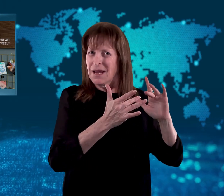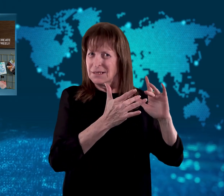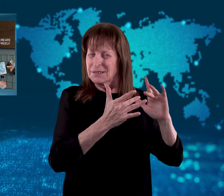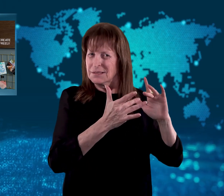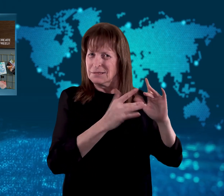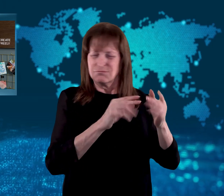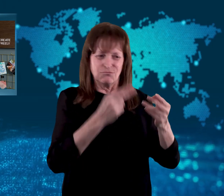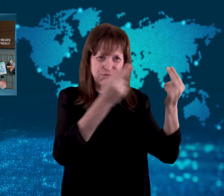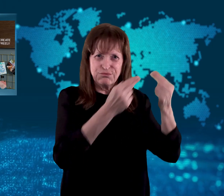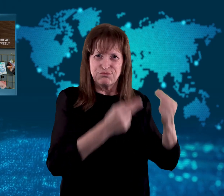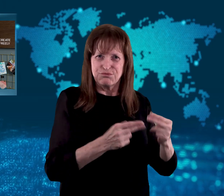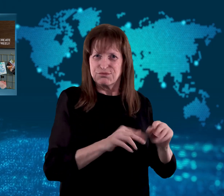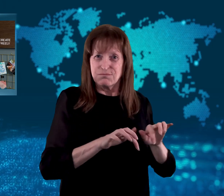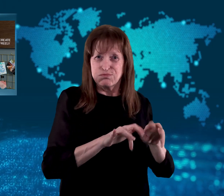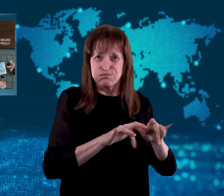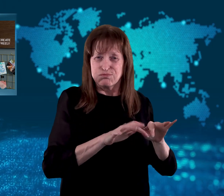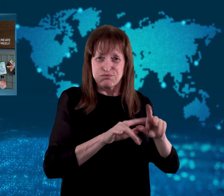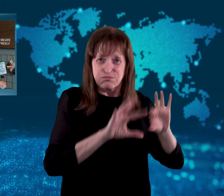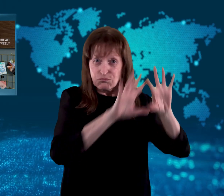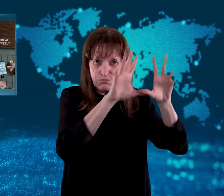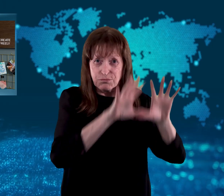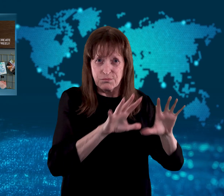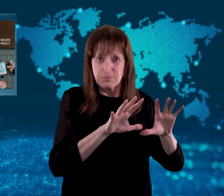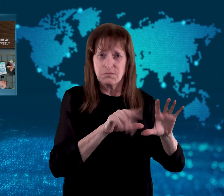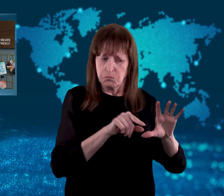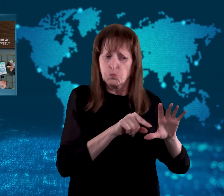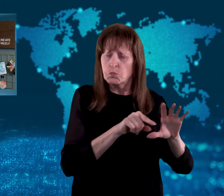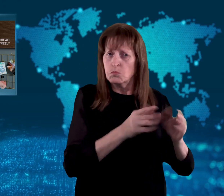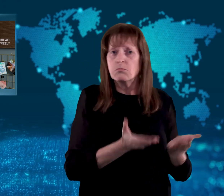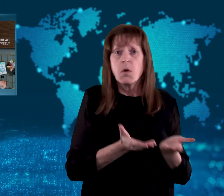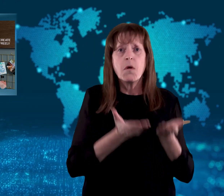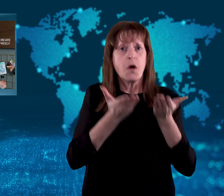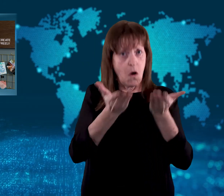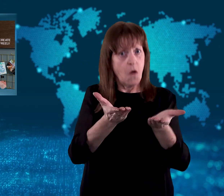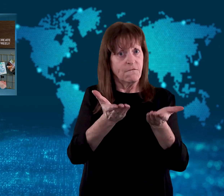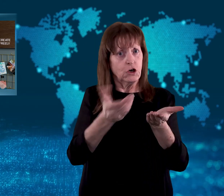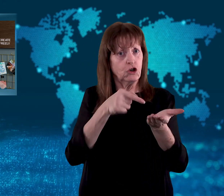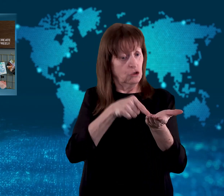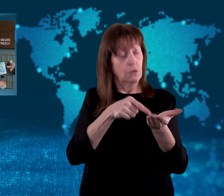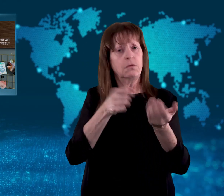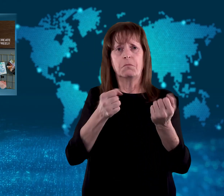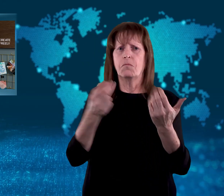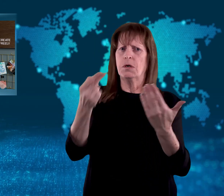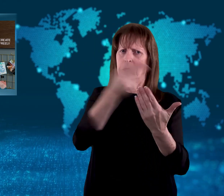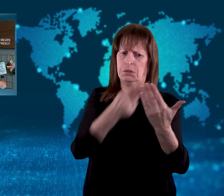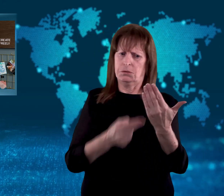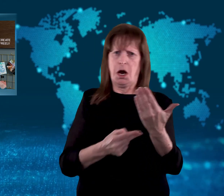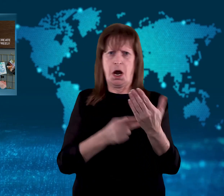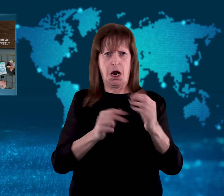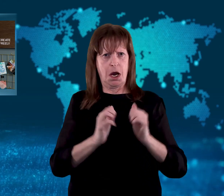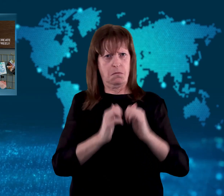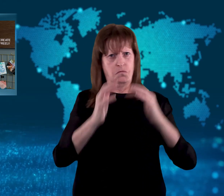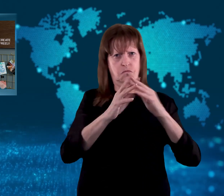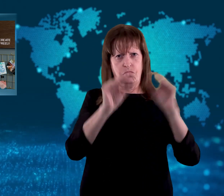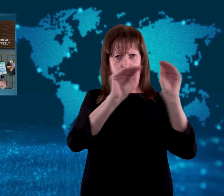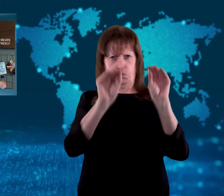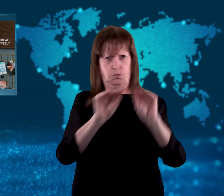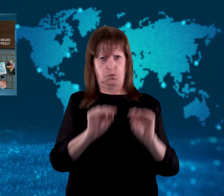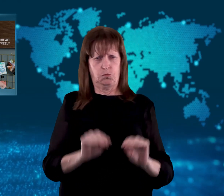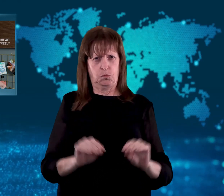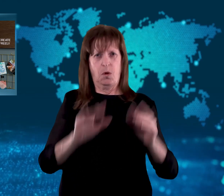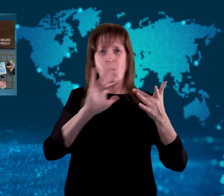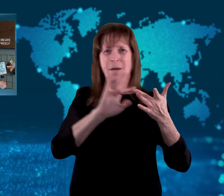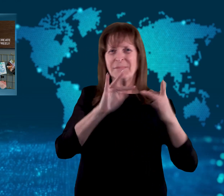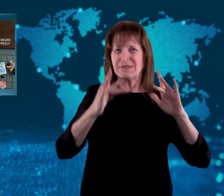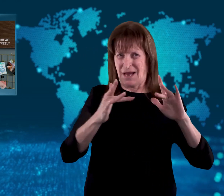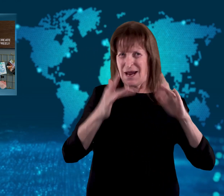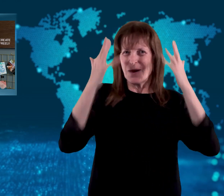Lorie Smith, a graphic artist and website designer, offers to design wedding